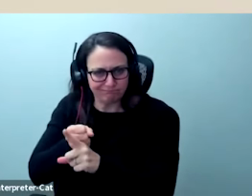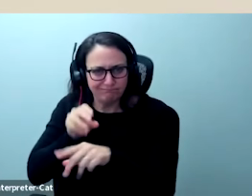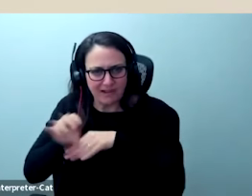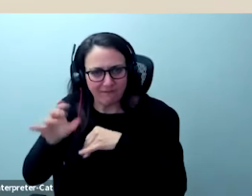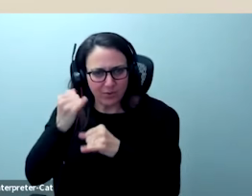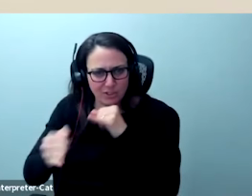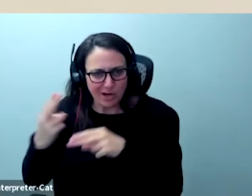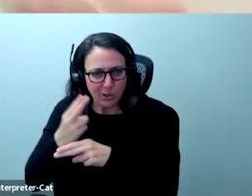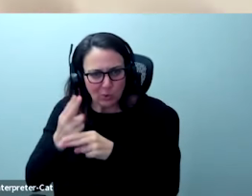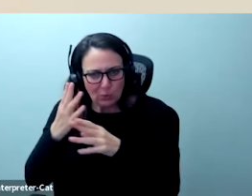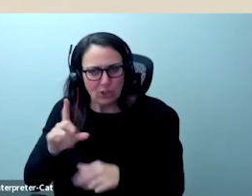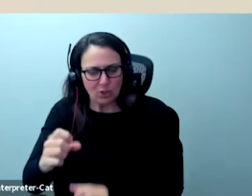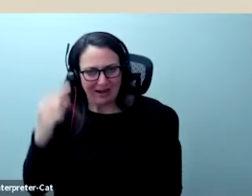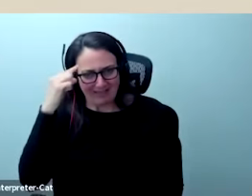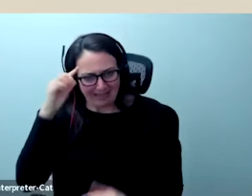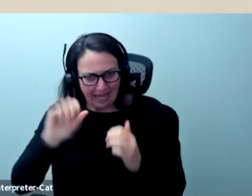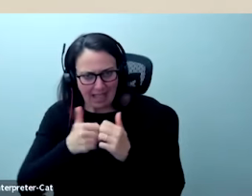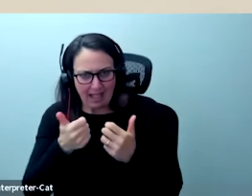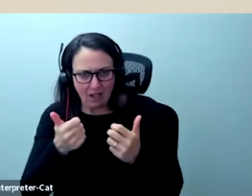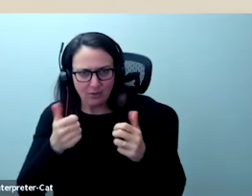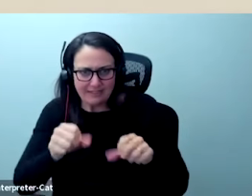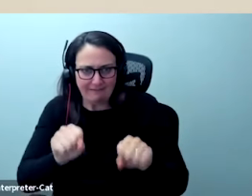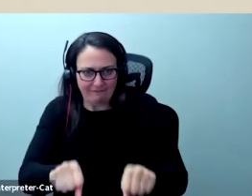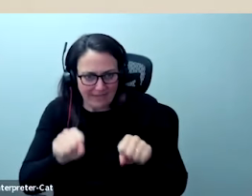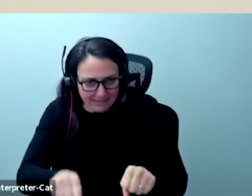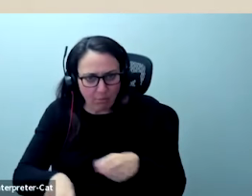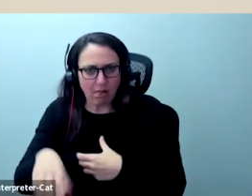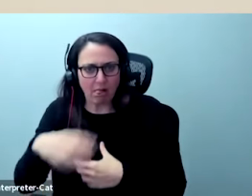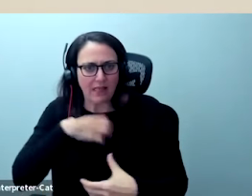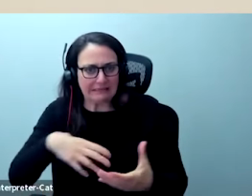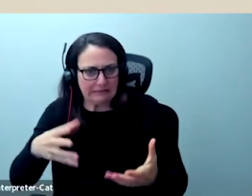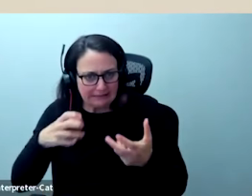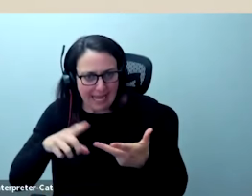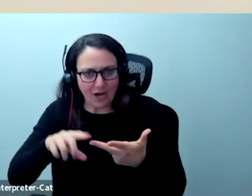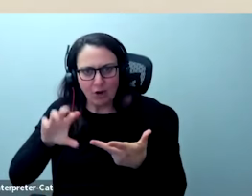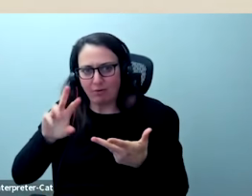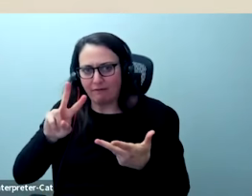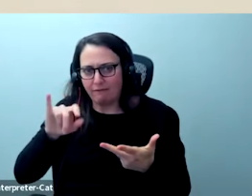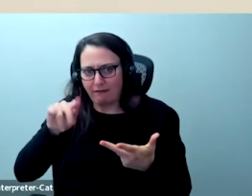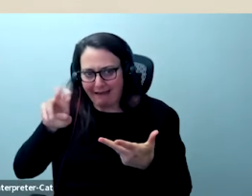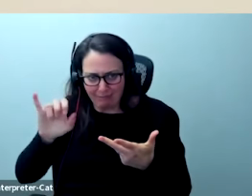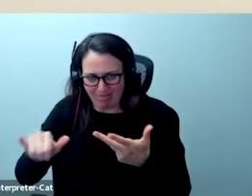you really have to think about how is it desirable, feasible, and viable for that end user at that moment in time